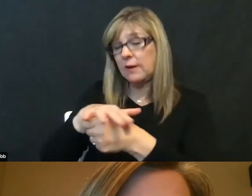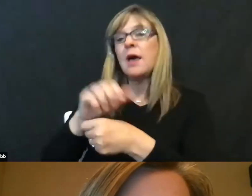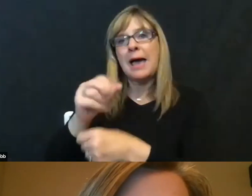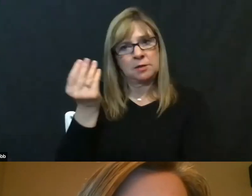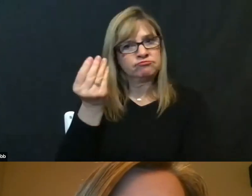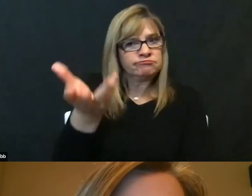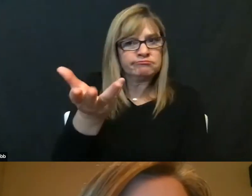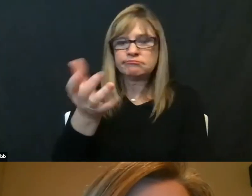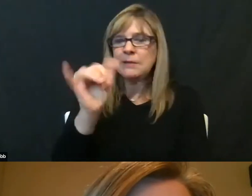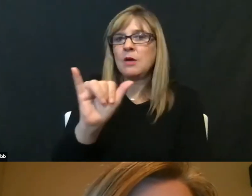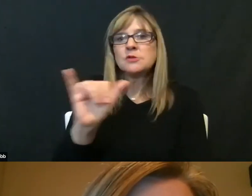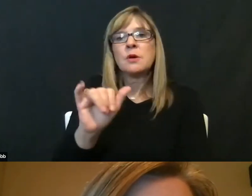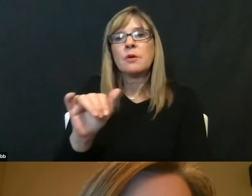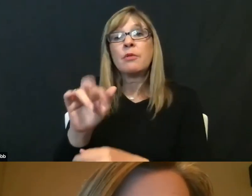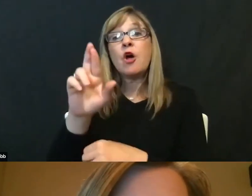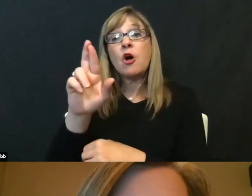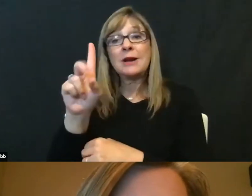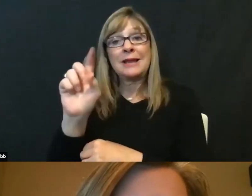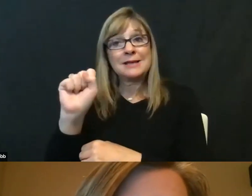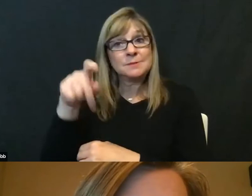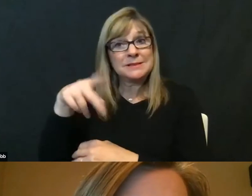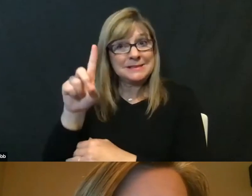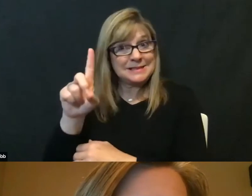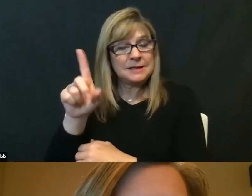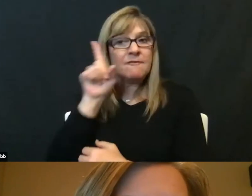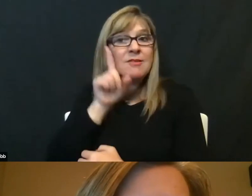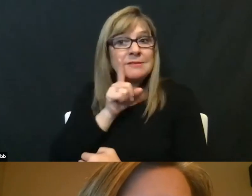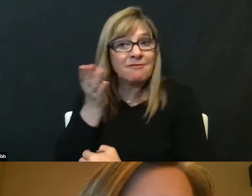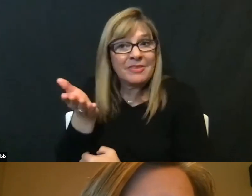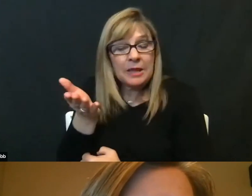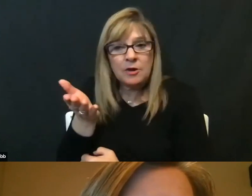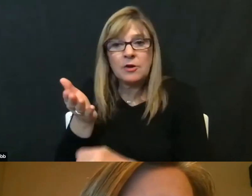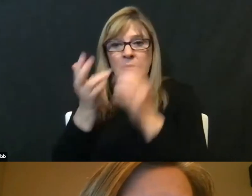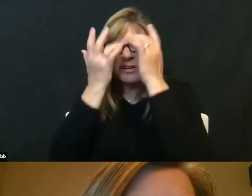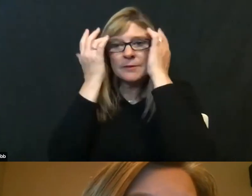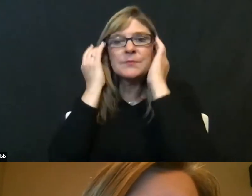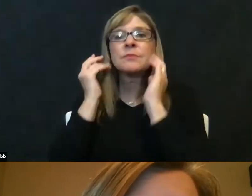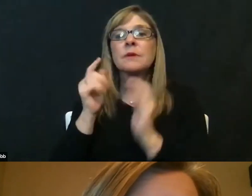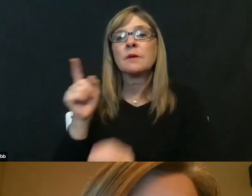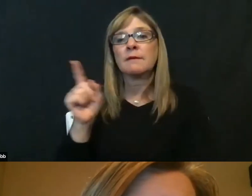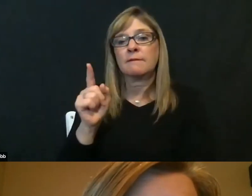with the regional day school program for the deaf that for where you live.